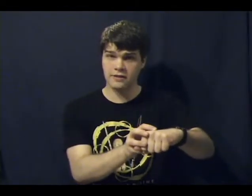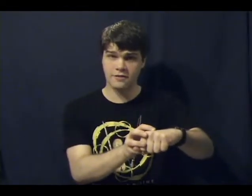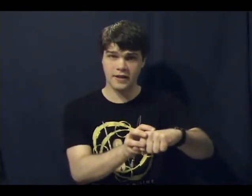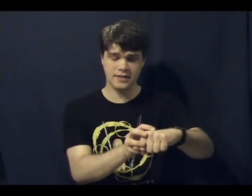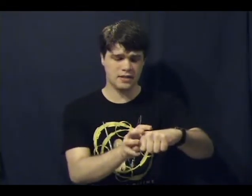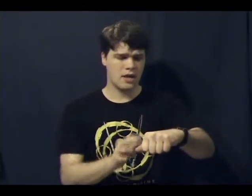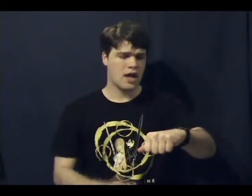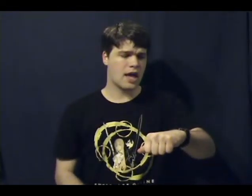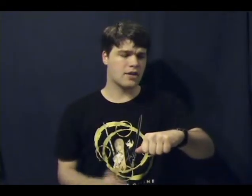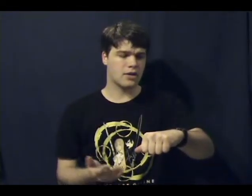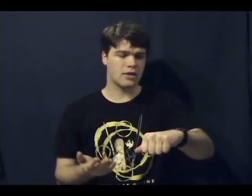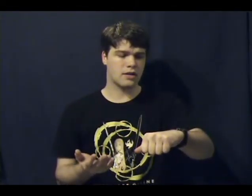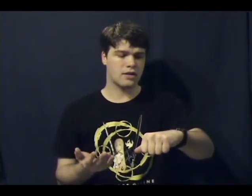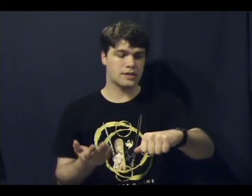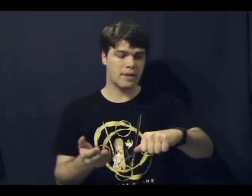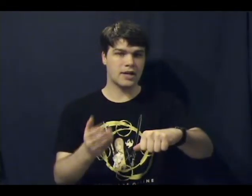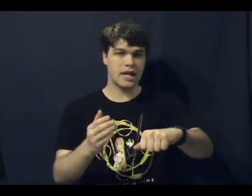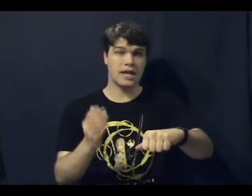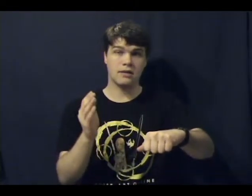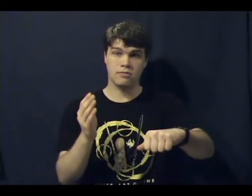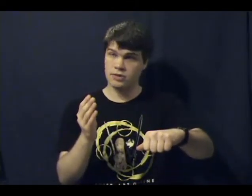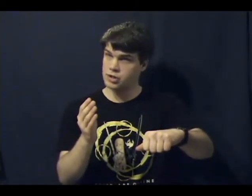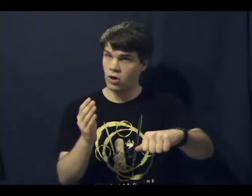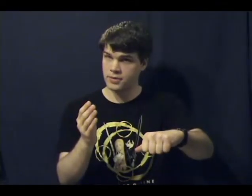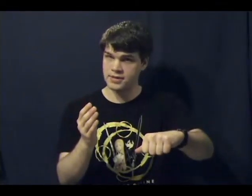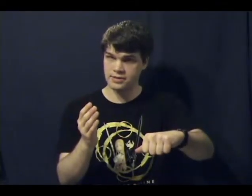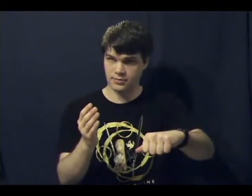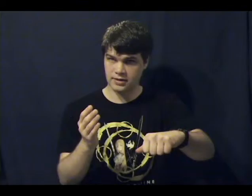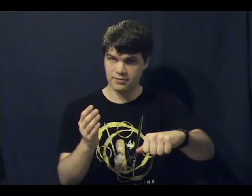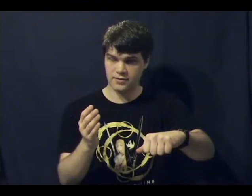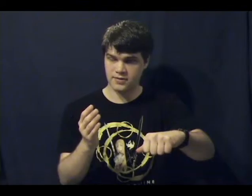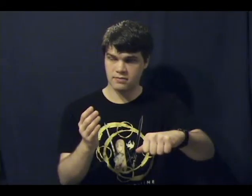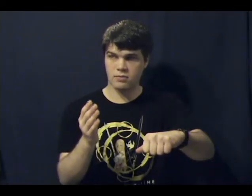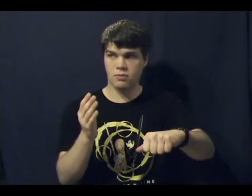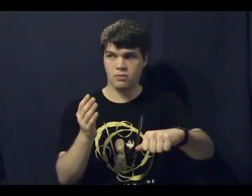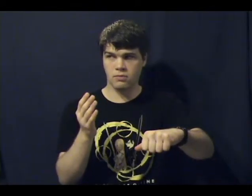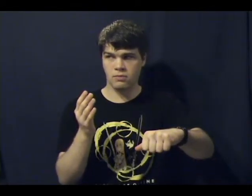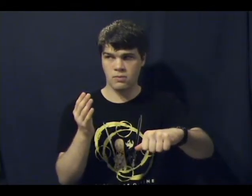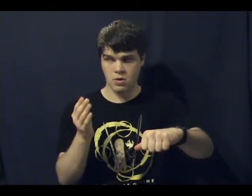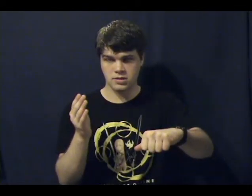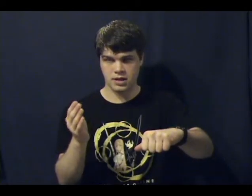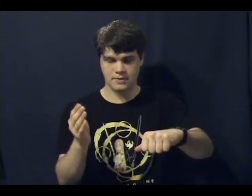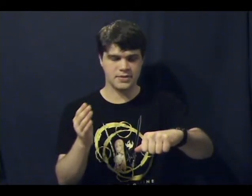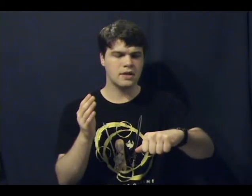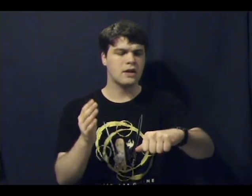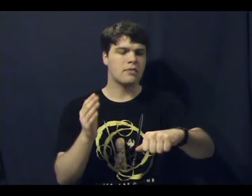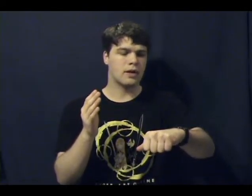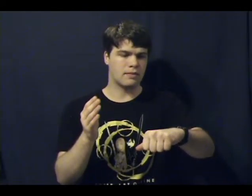a fist and your dominant hand, which always is the one that is moves, most times, but